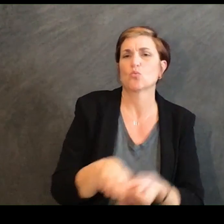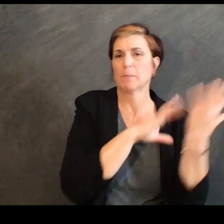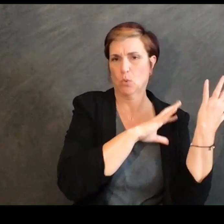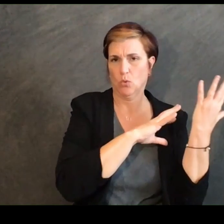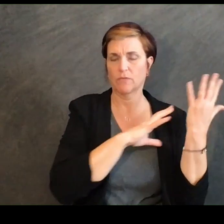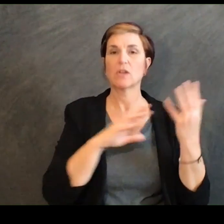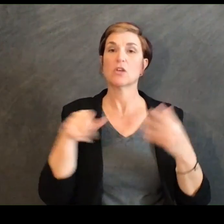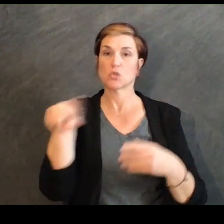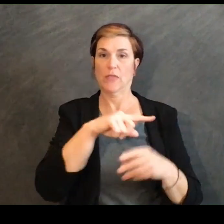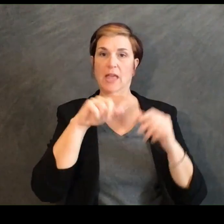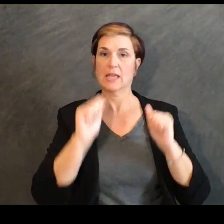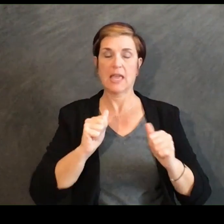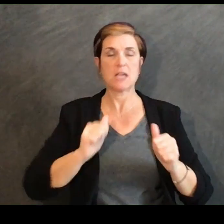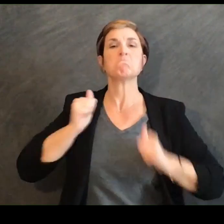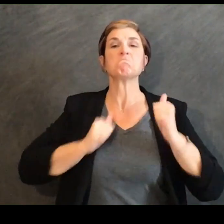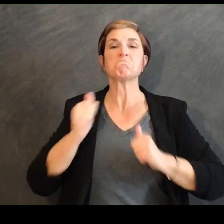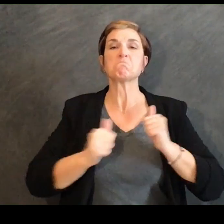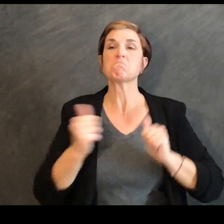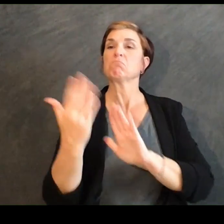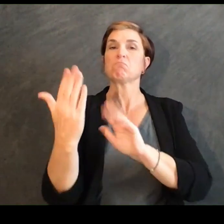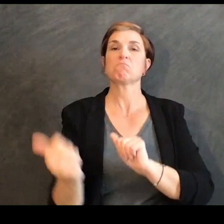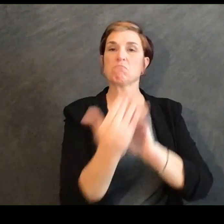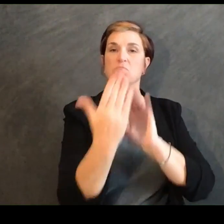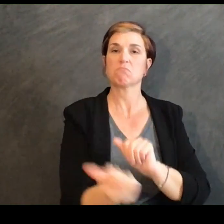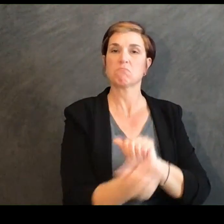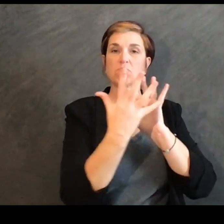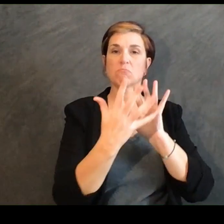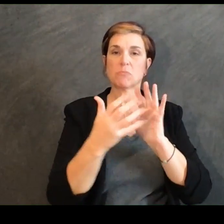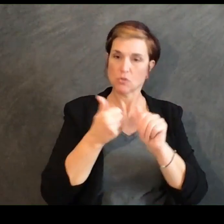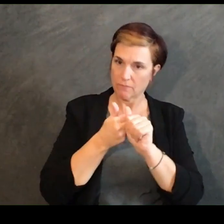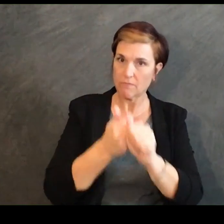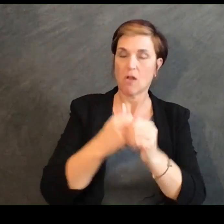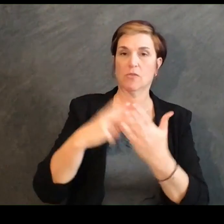that we can implement the things that we've been talking about the containment